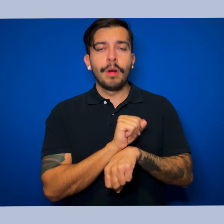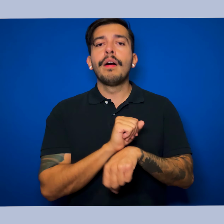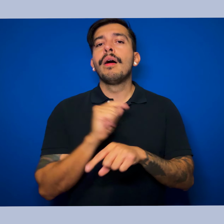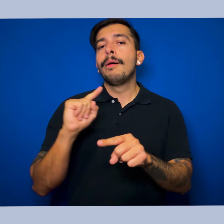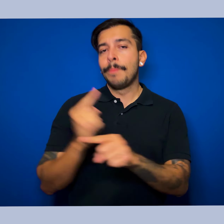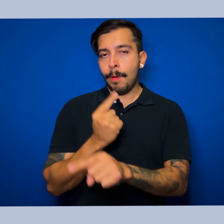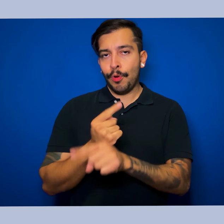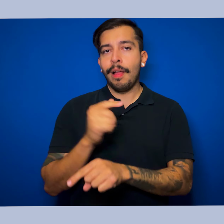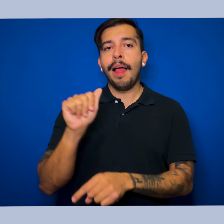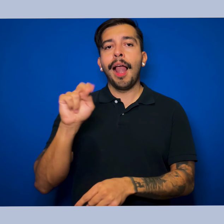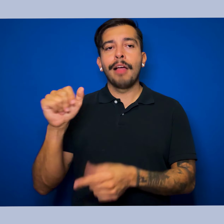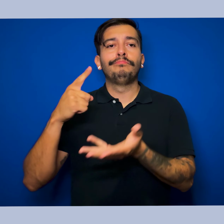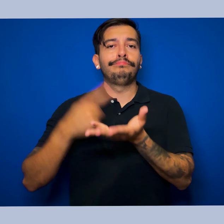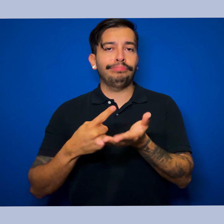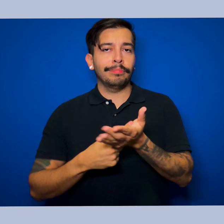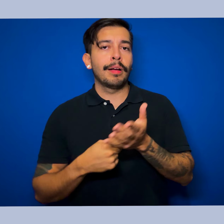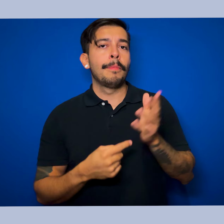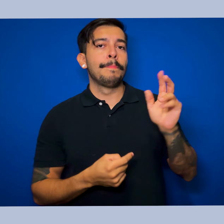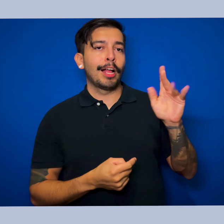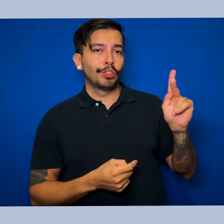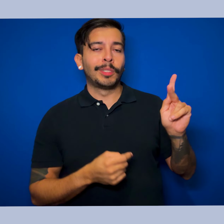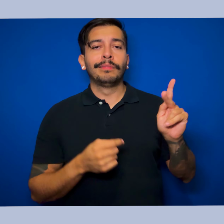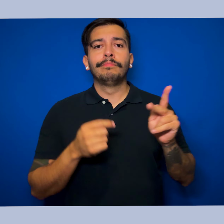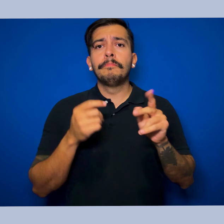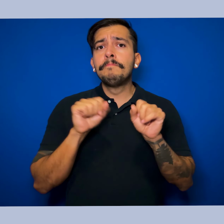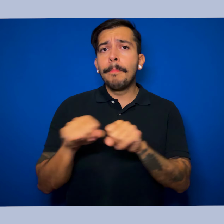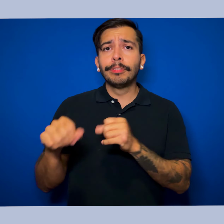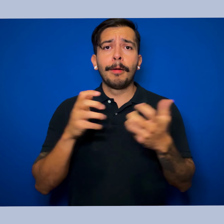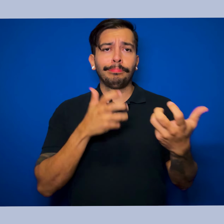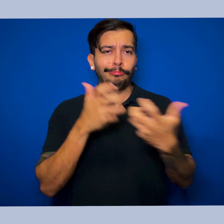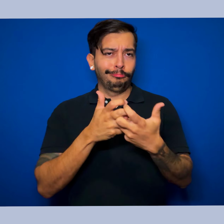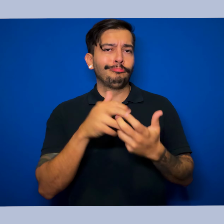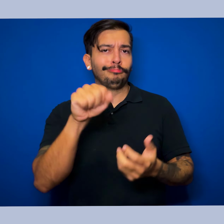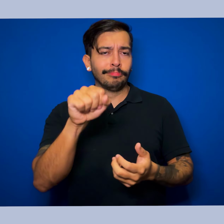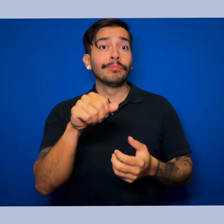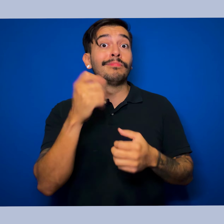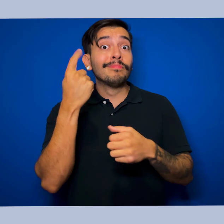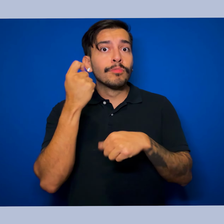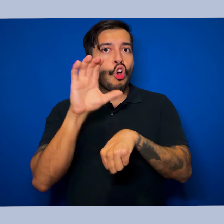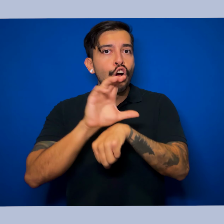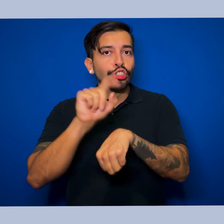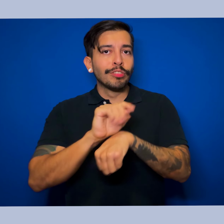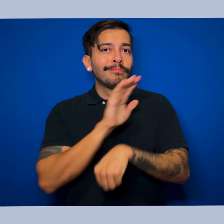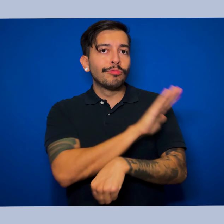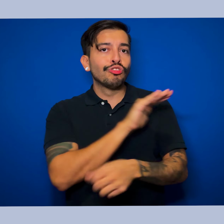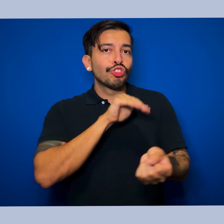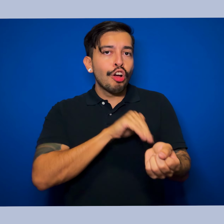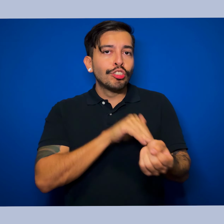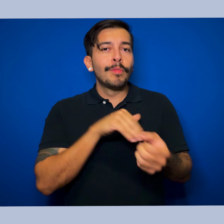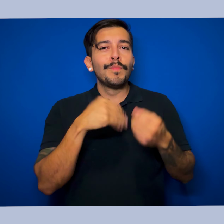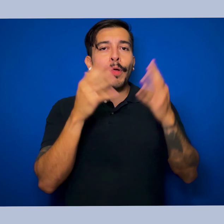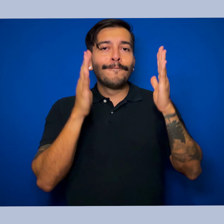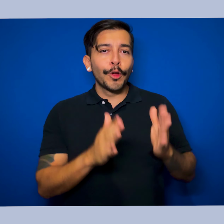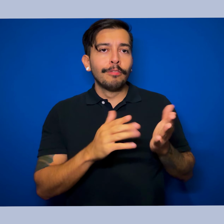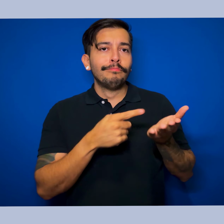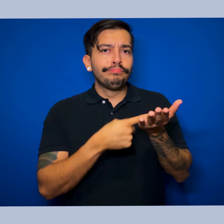it's appropriate for Anna to talk to Patrick about possible accommodation In consultation with his health care provider,